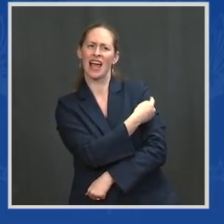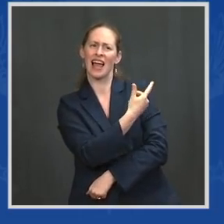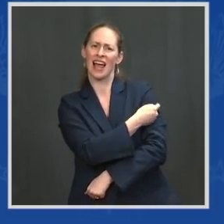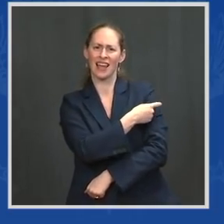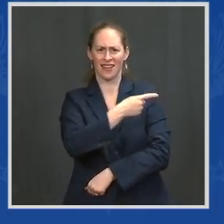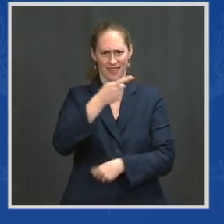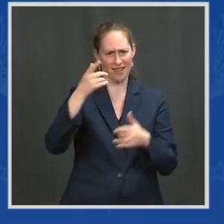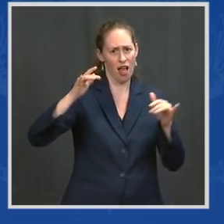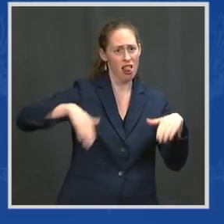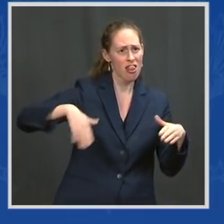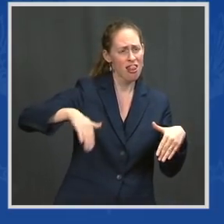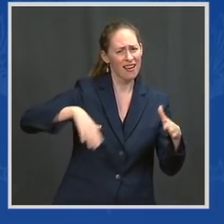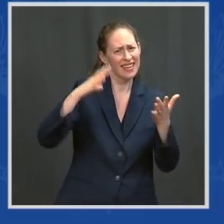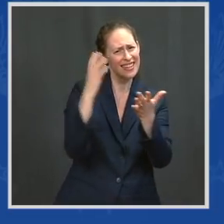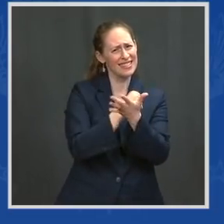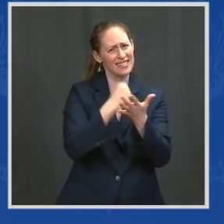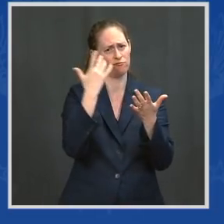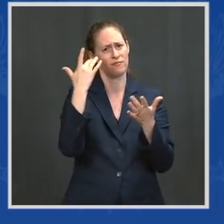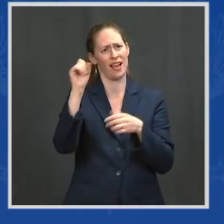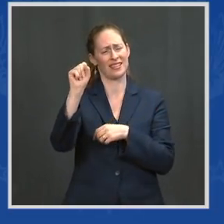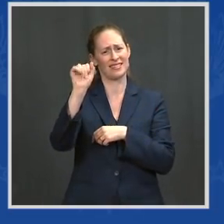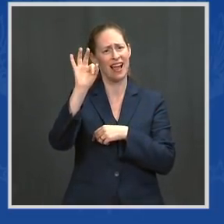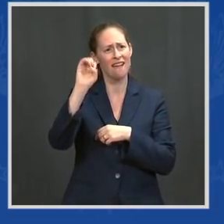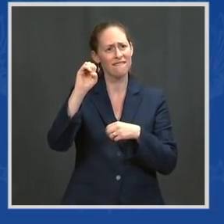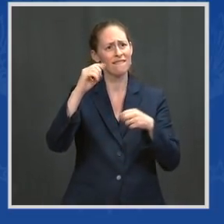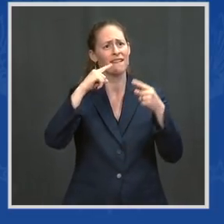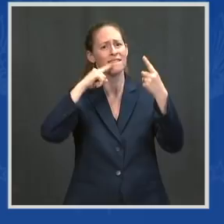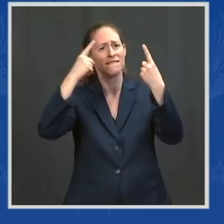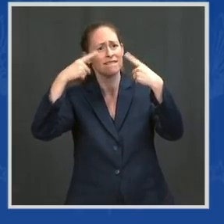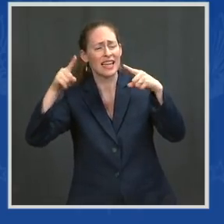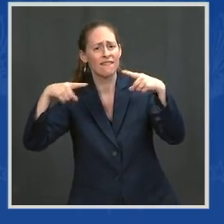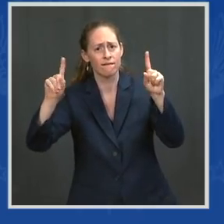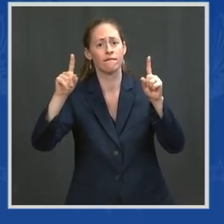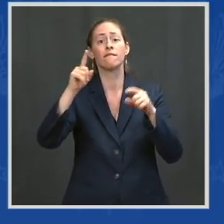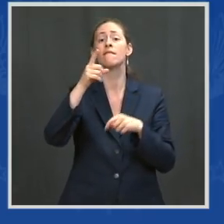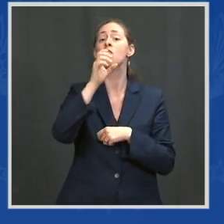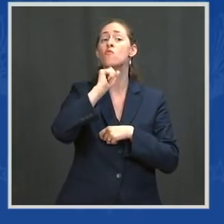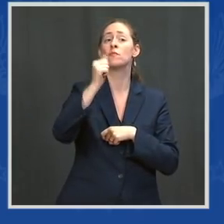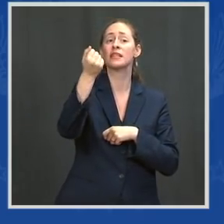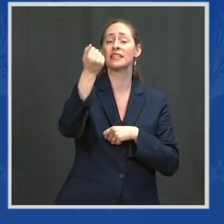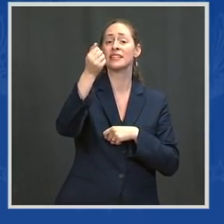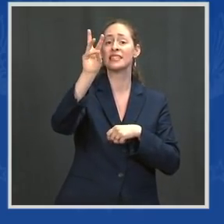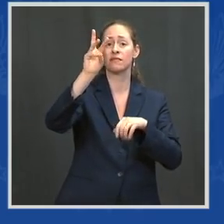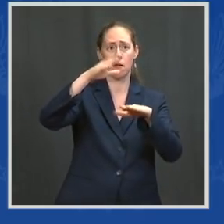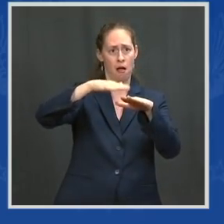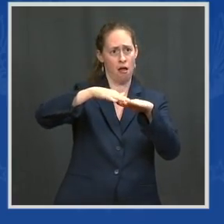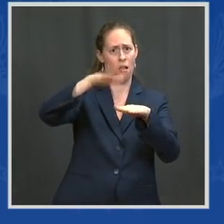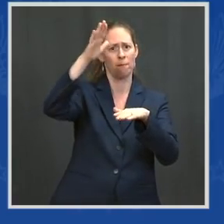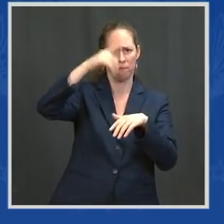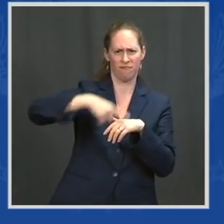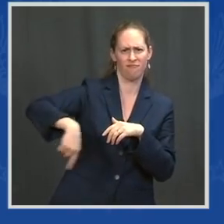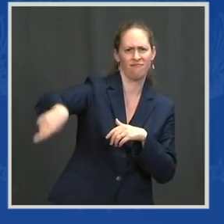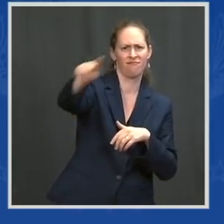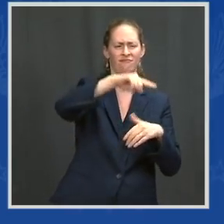they're available to every one 16 and older. And across Louisiana, there are more than 1500 locations